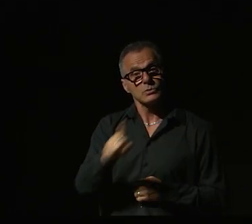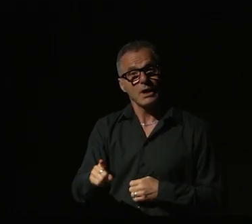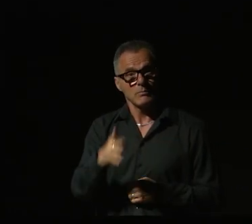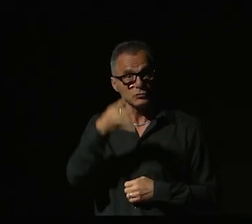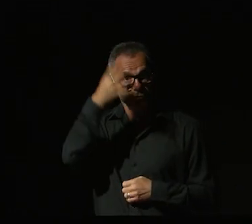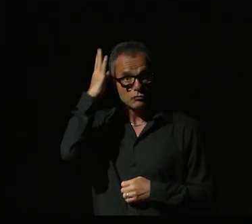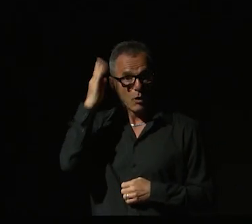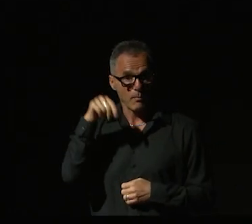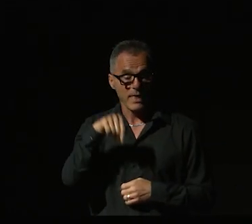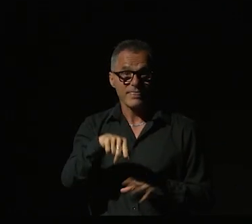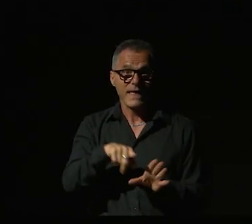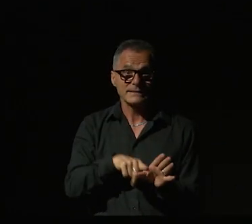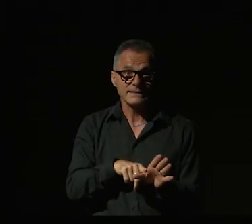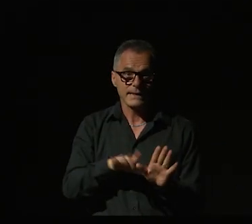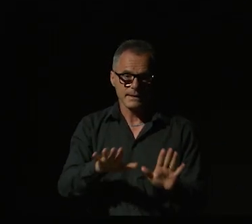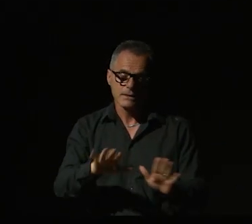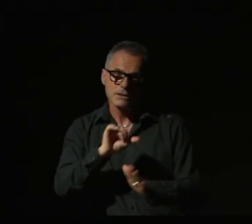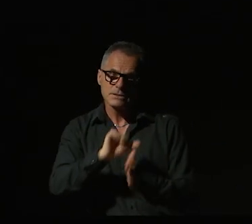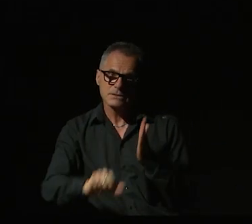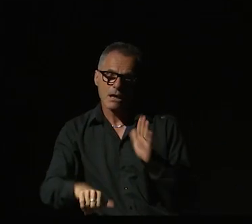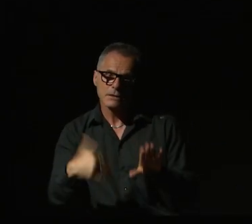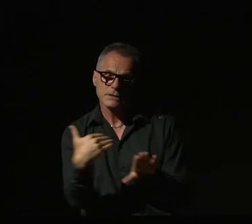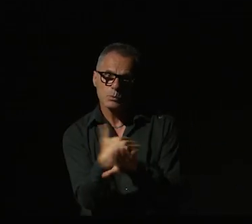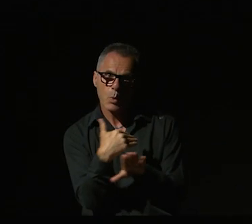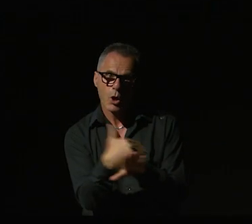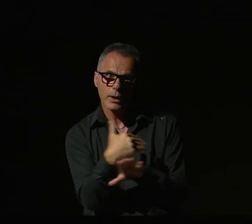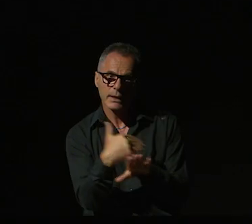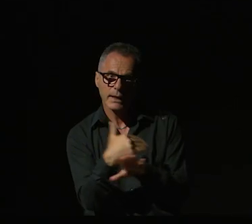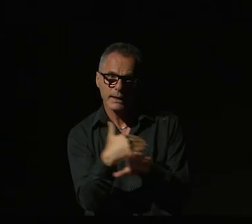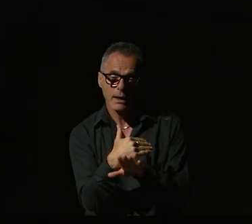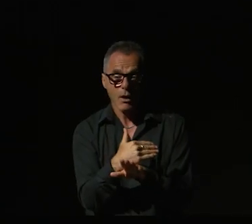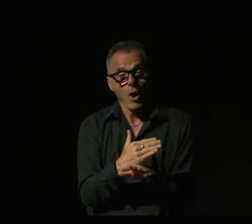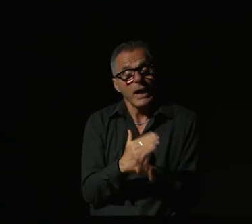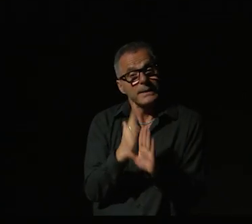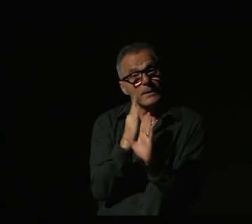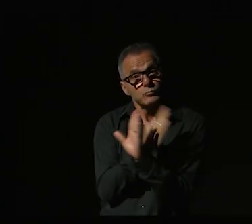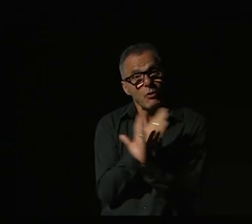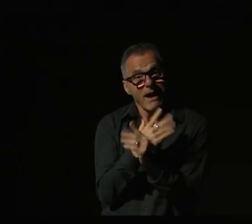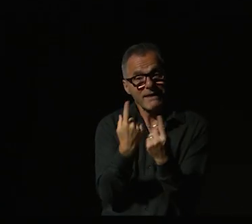That year, Annibale began working on private chamber of the cardinal, the Camerino,